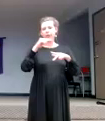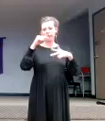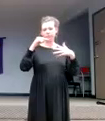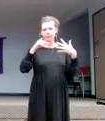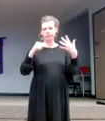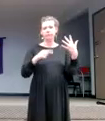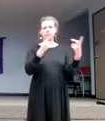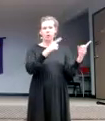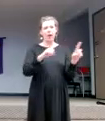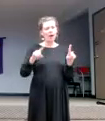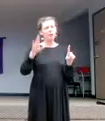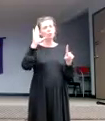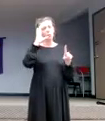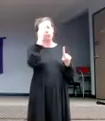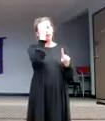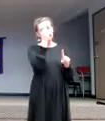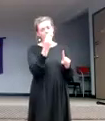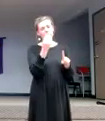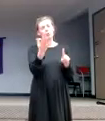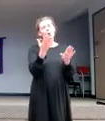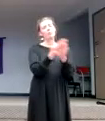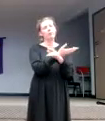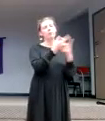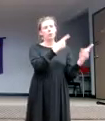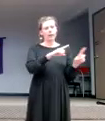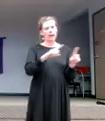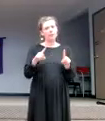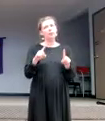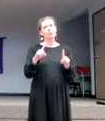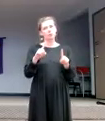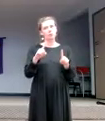timeline, we will definitely be in communication. You're gonna hear a lot from us. And even when